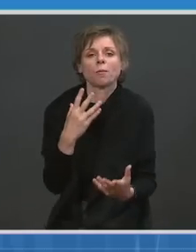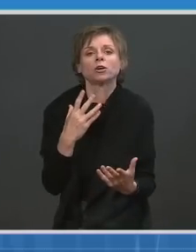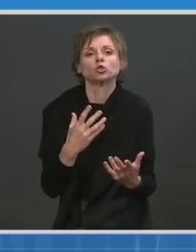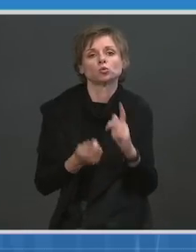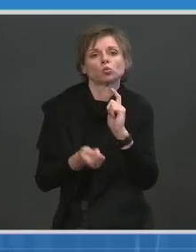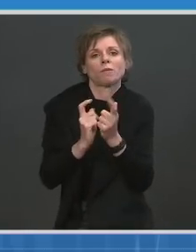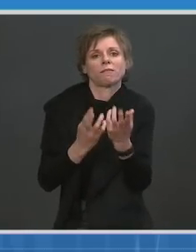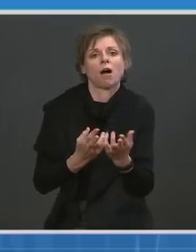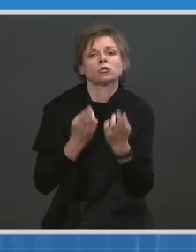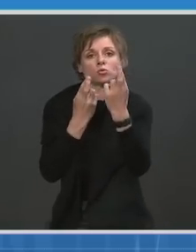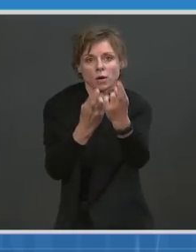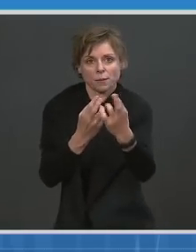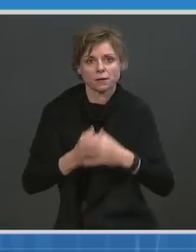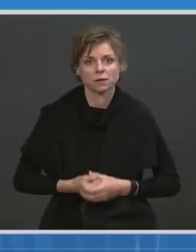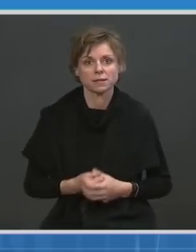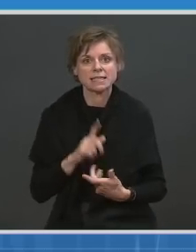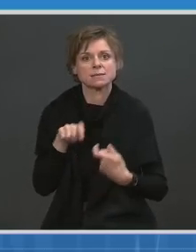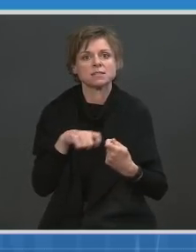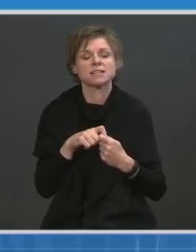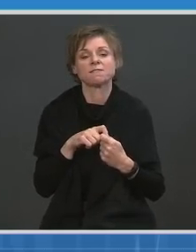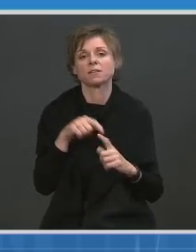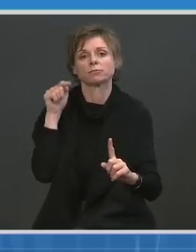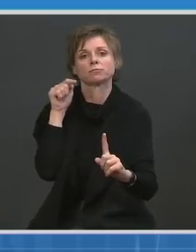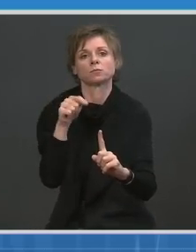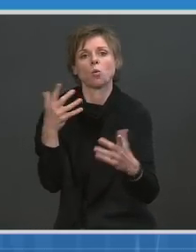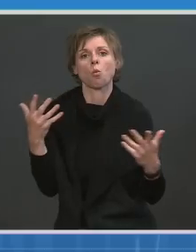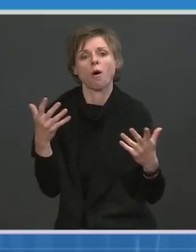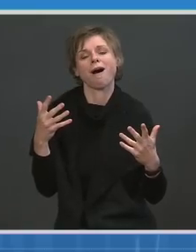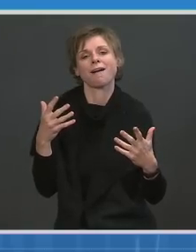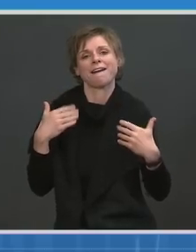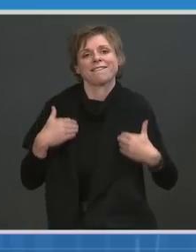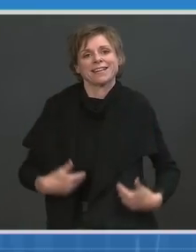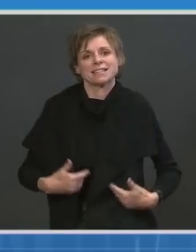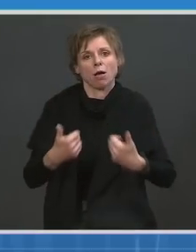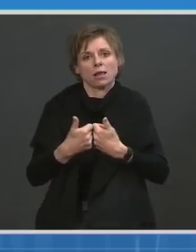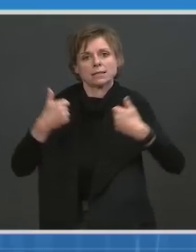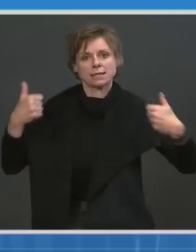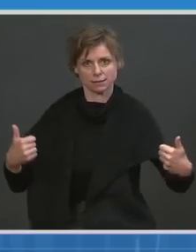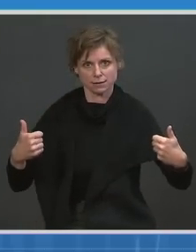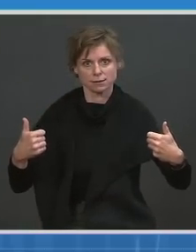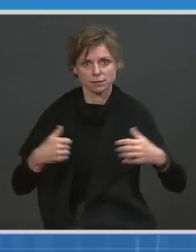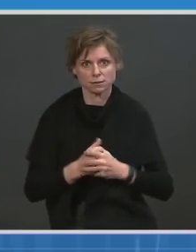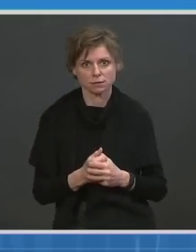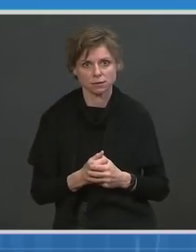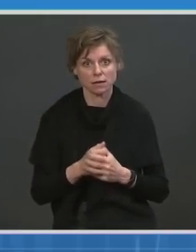specifically for physical distancing. Last week, the Journal of Clinical Infectious Diseases